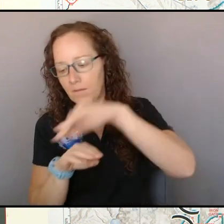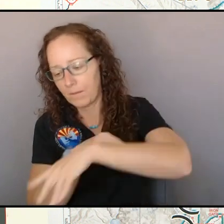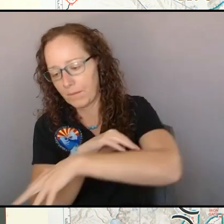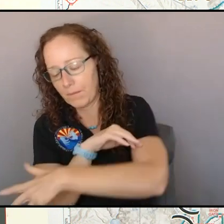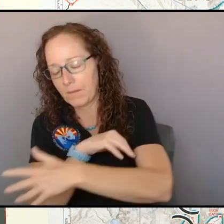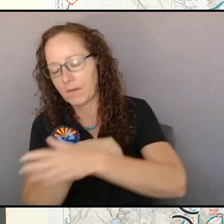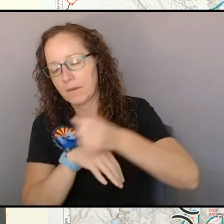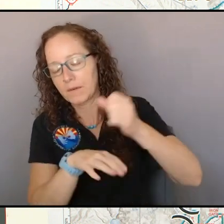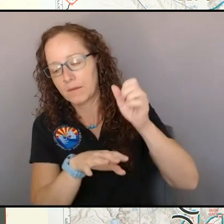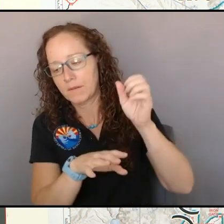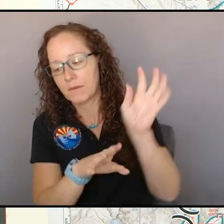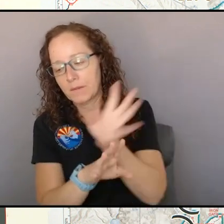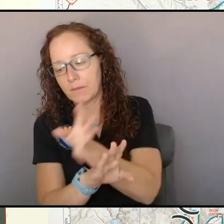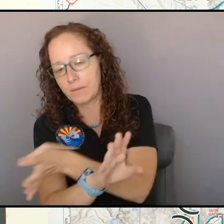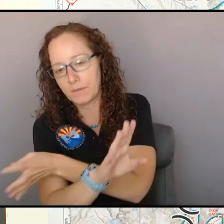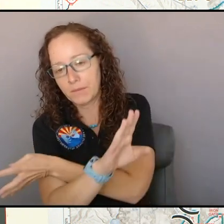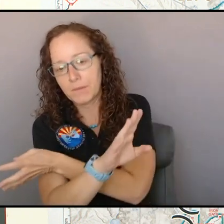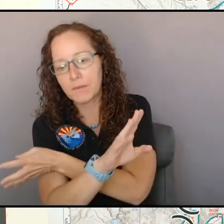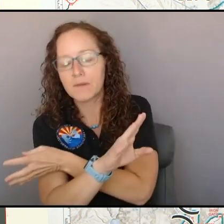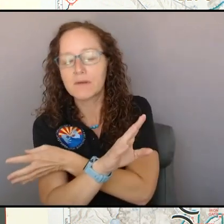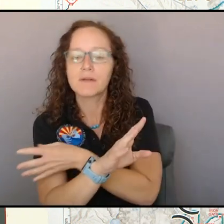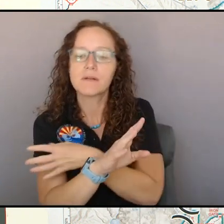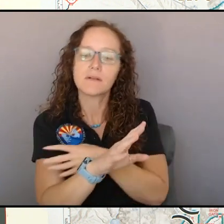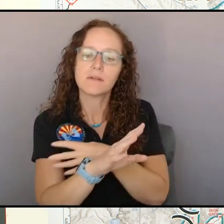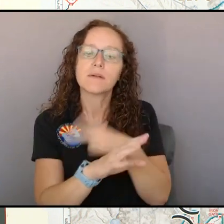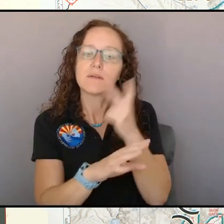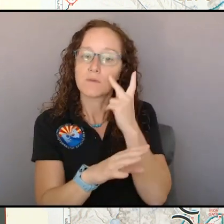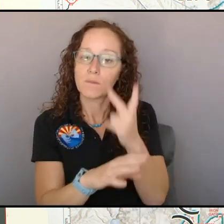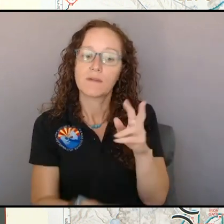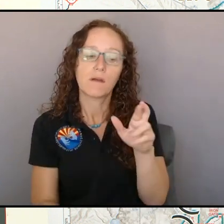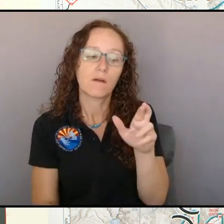changes across some of our RAWS sites which are located over in